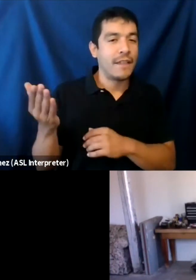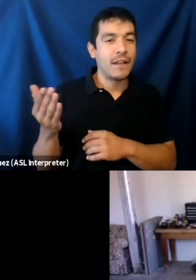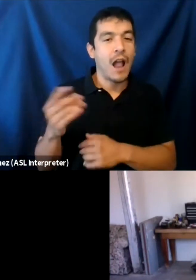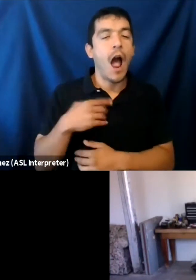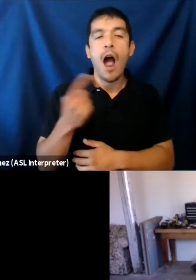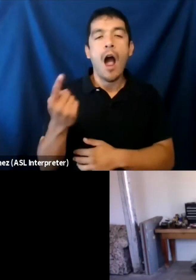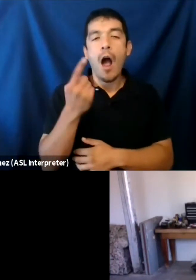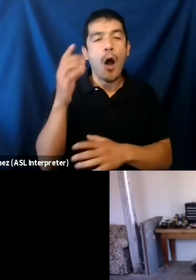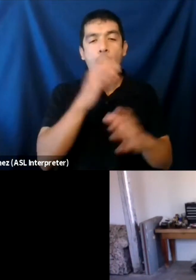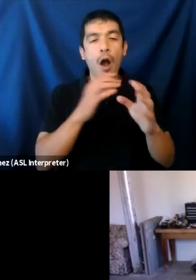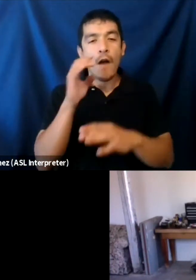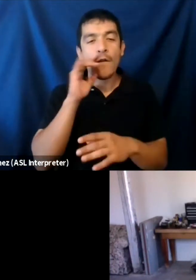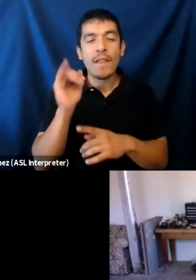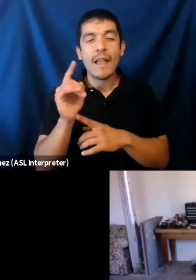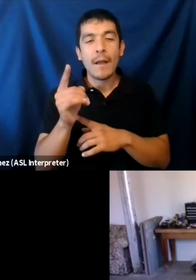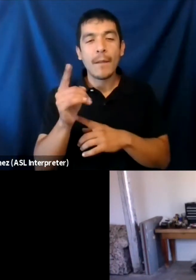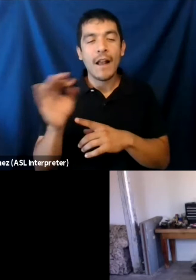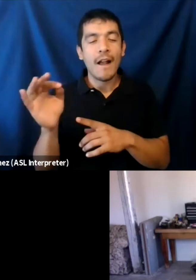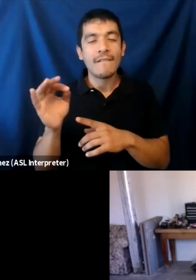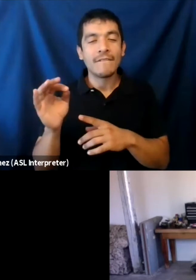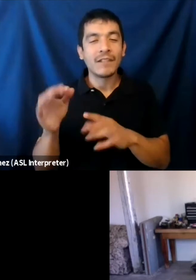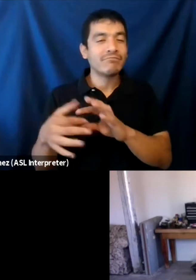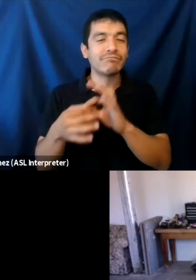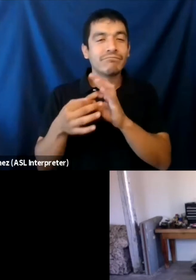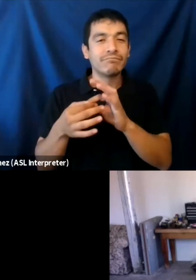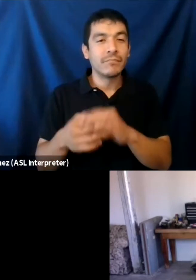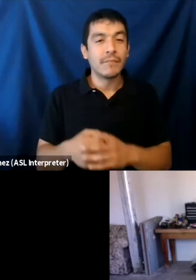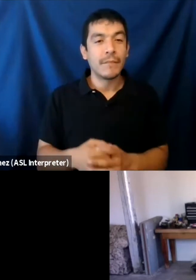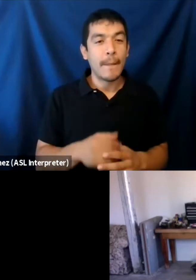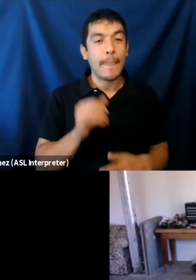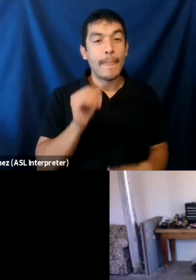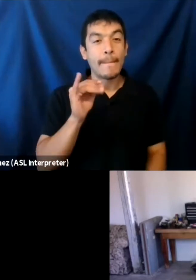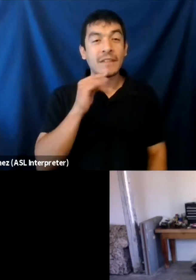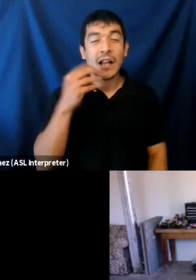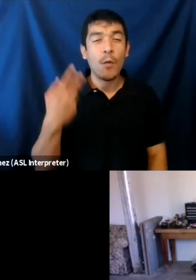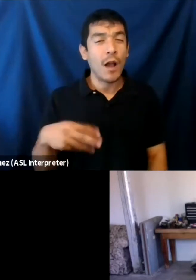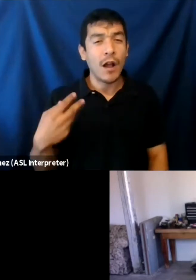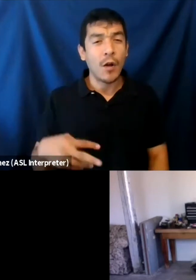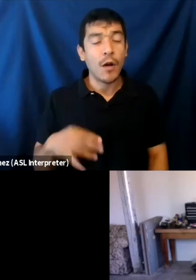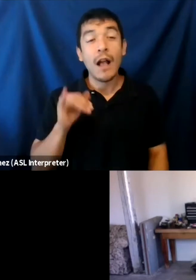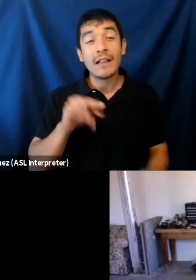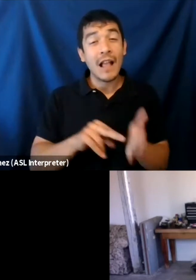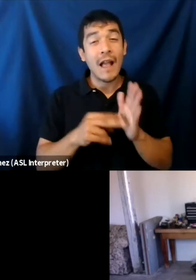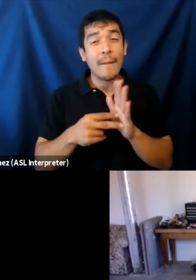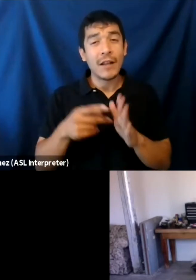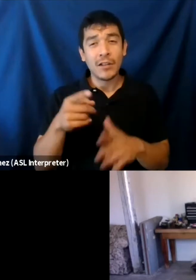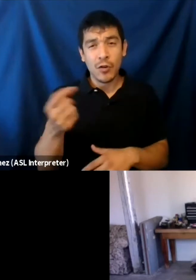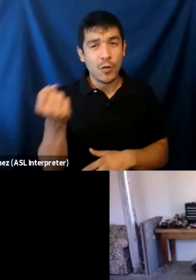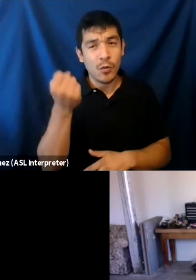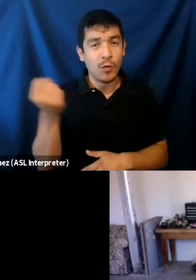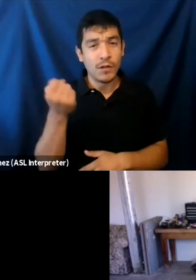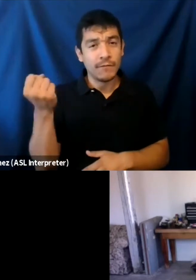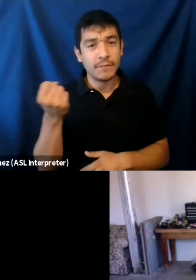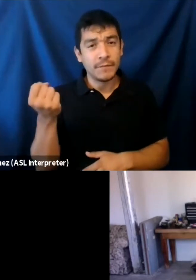for these kinds of moments of synchronicity. Wow, I mean, does that mean that you're holding the majority of the film